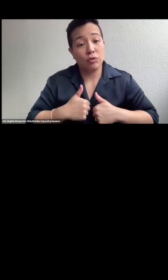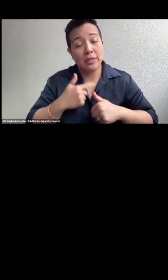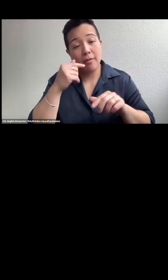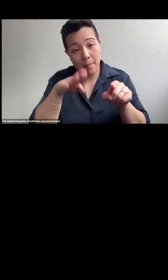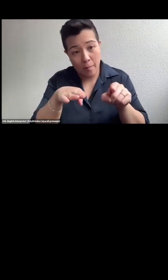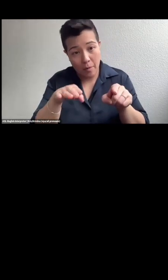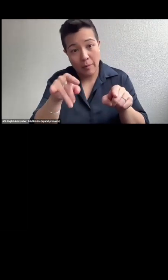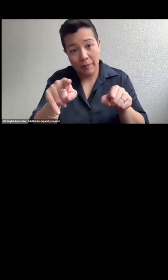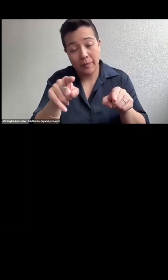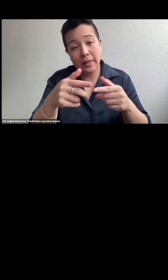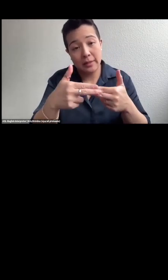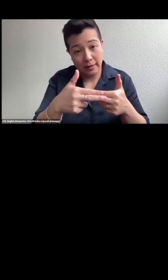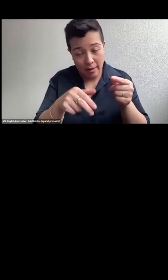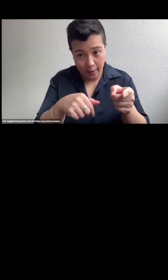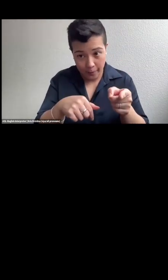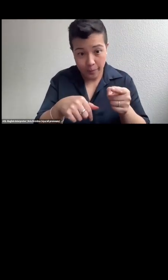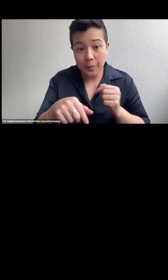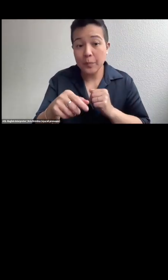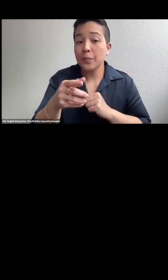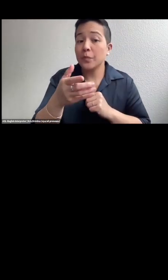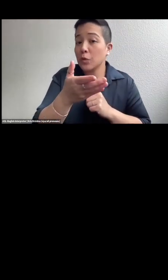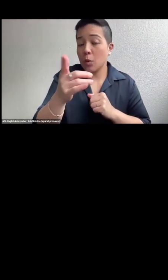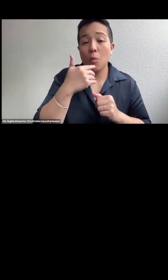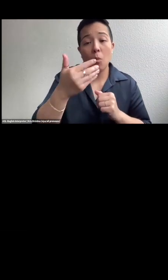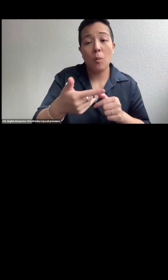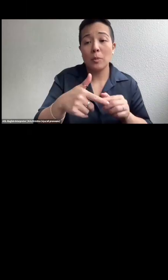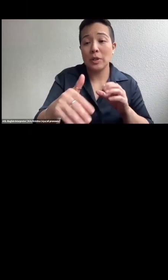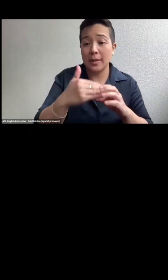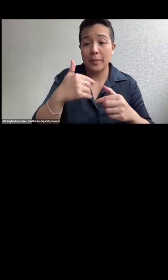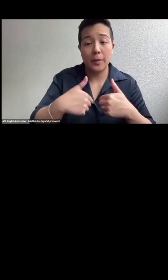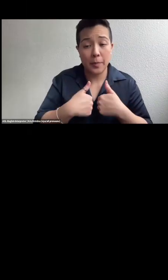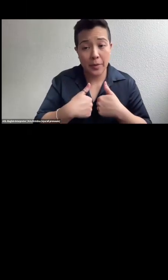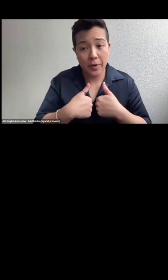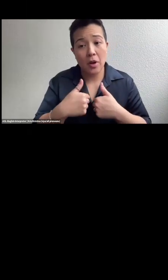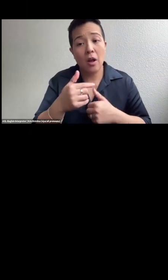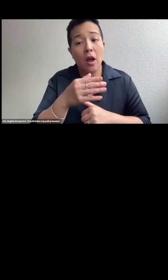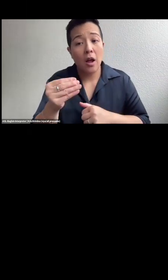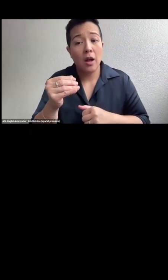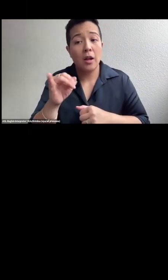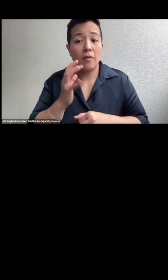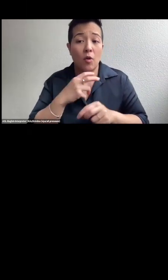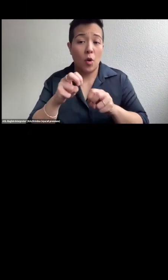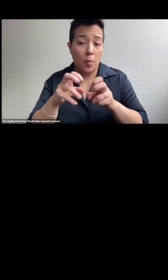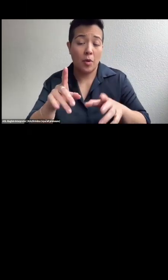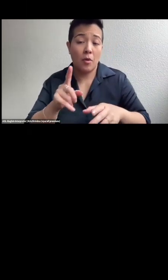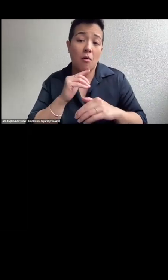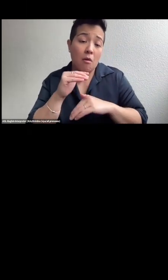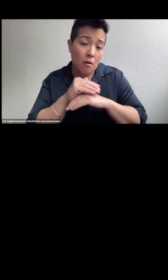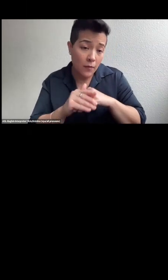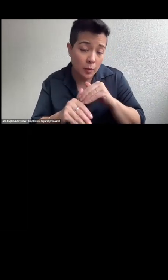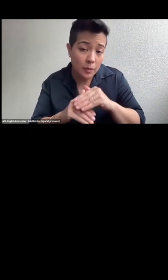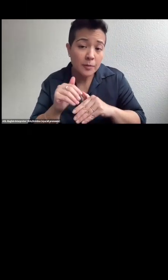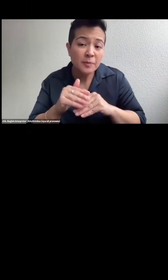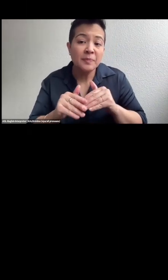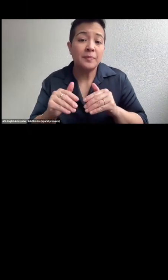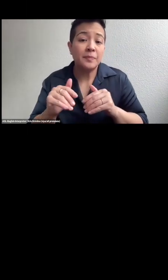of this slide. You are welcome to email me. And if our panelists are comfortable, if you want to get in touch